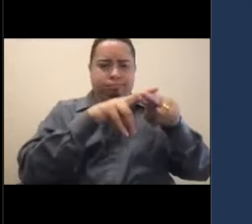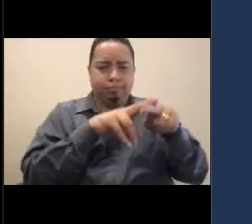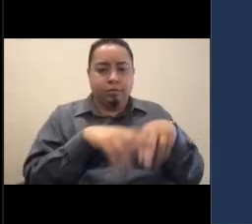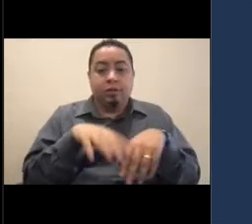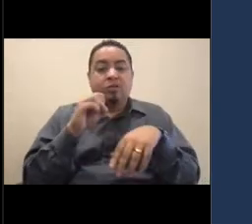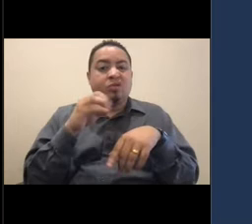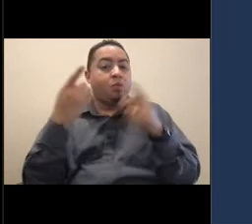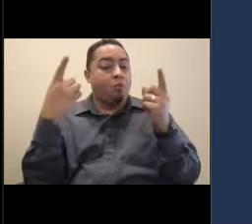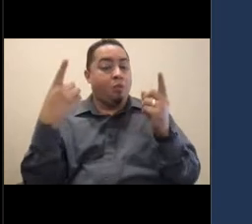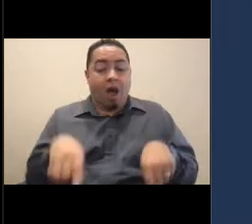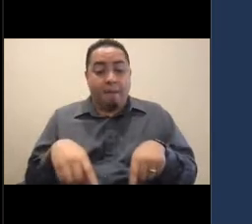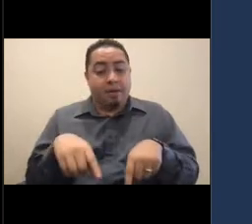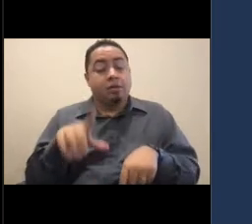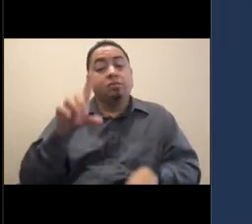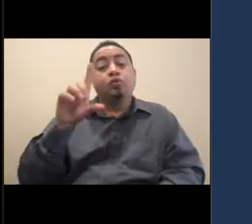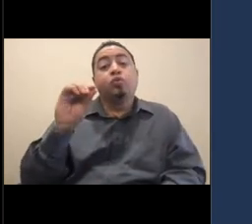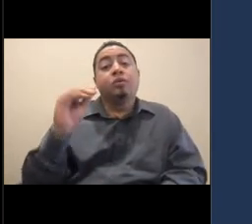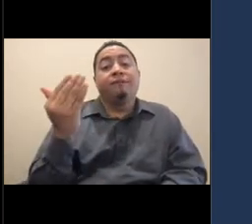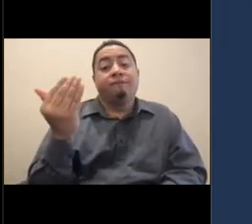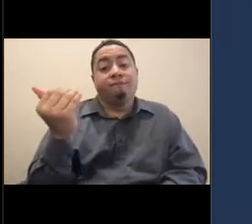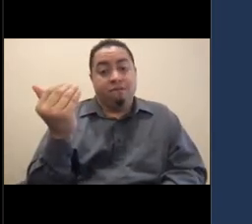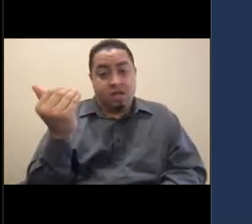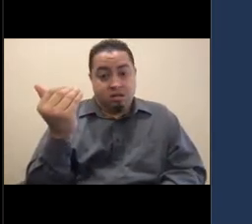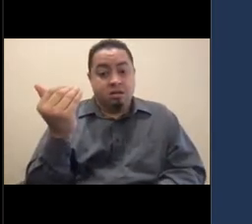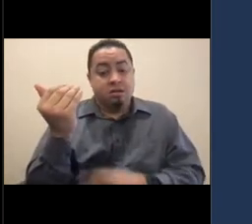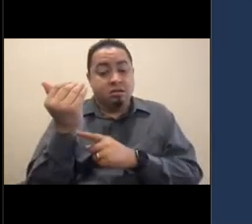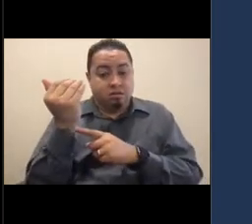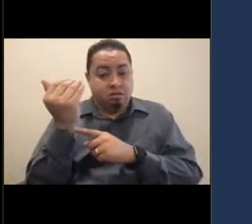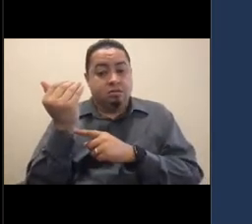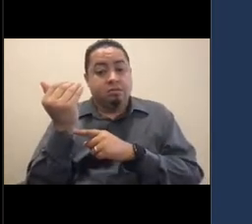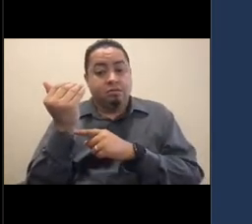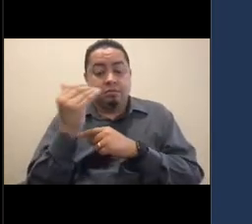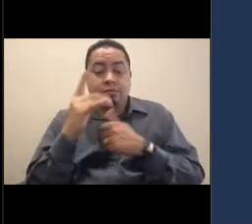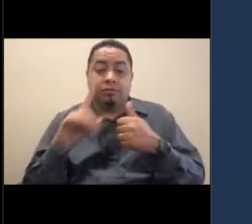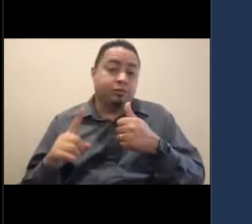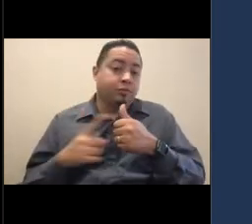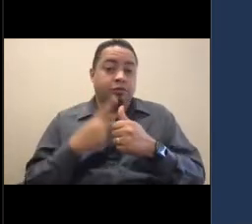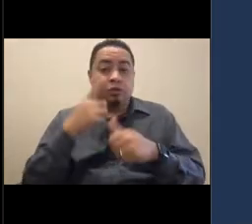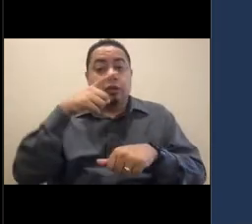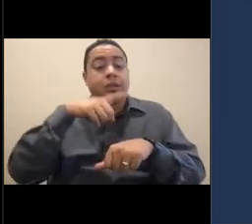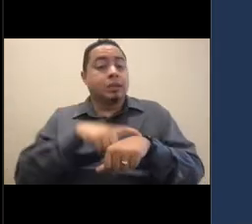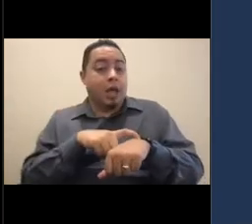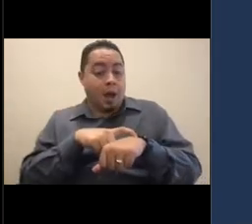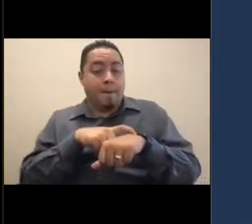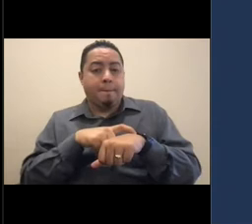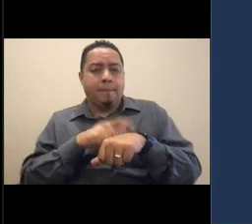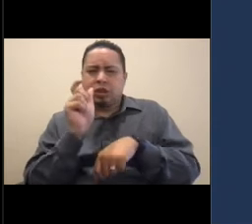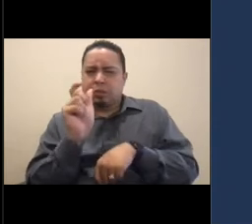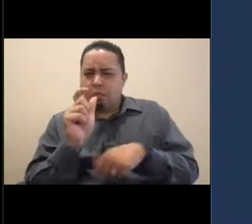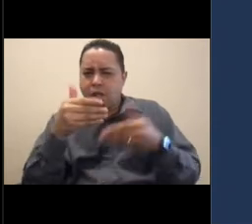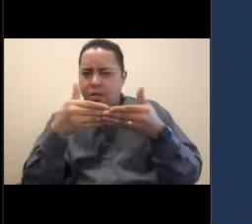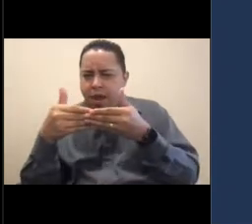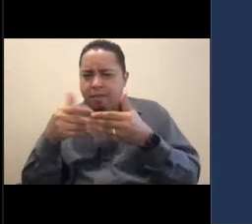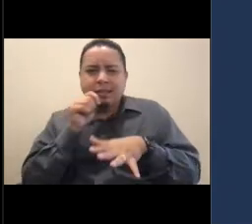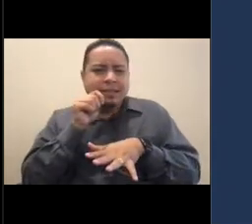In 2015, it was the first time that wild juveniles, so small little lake trout, were found.